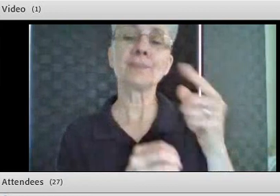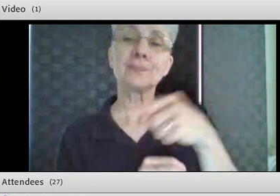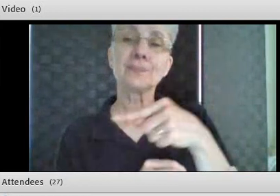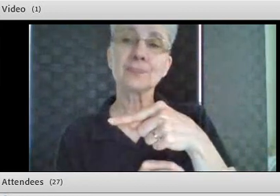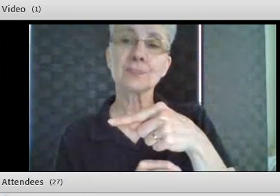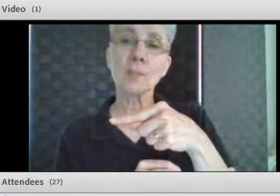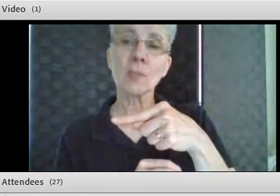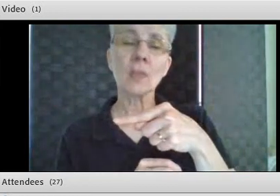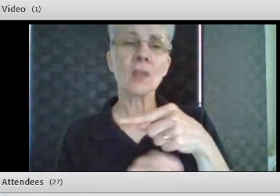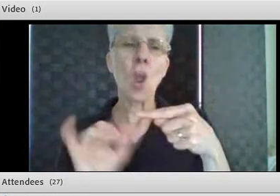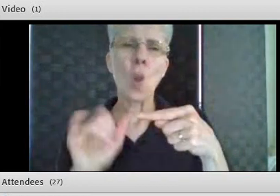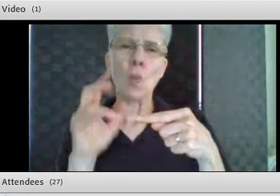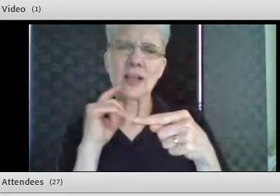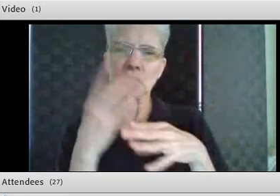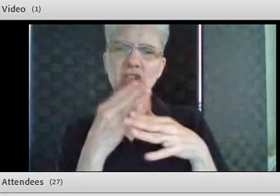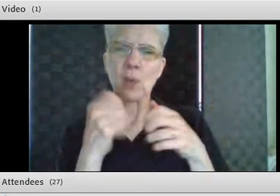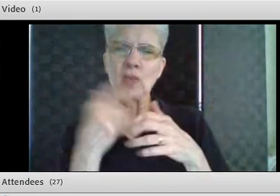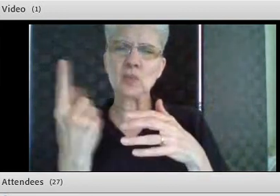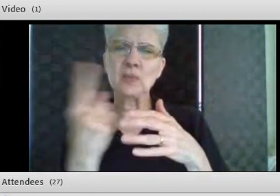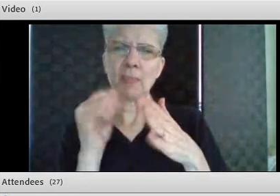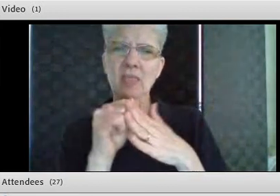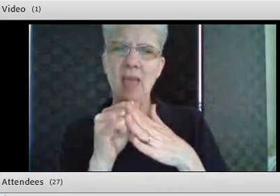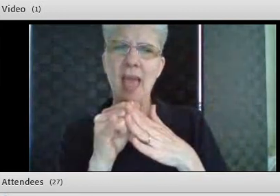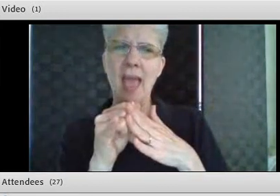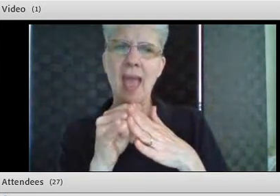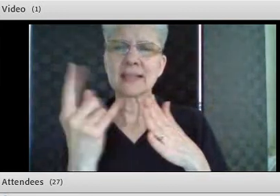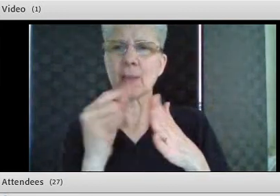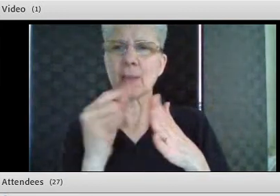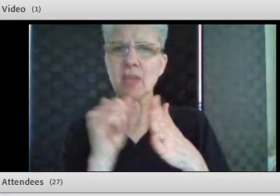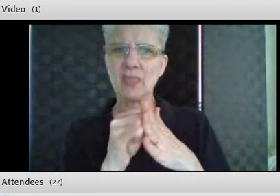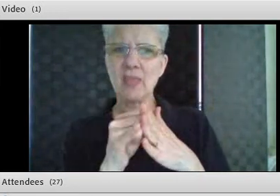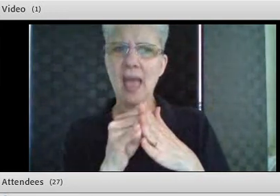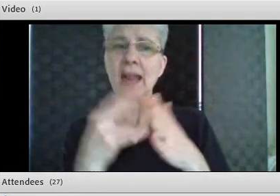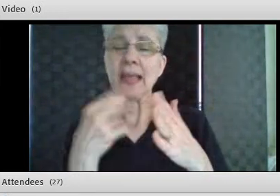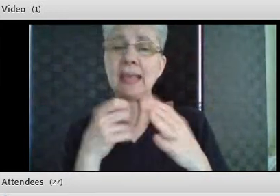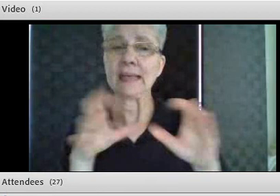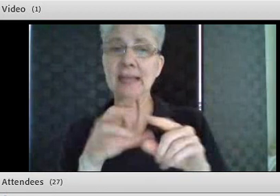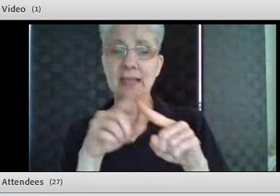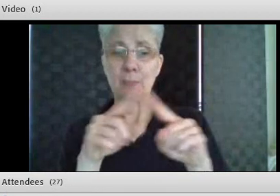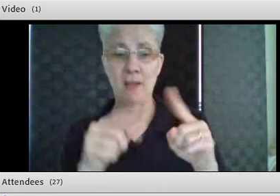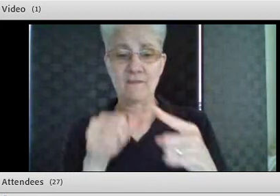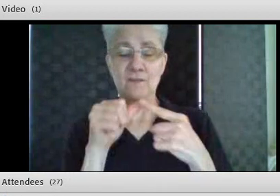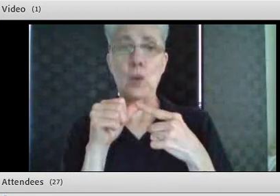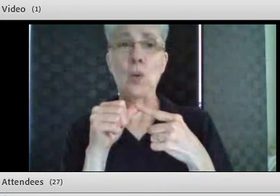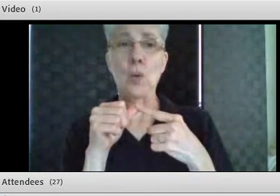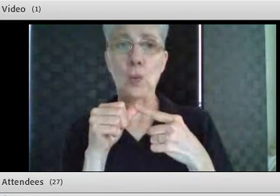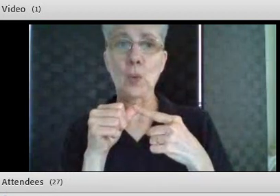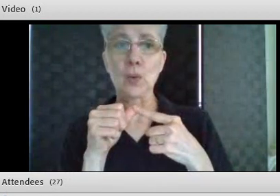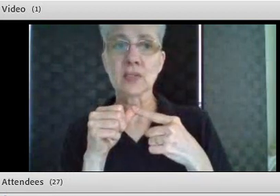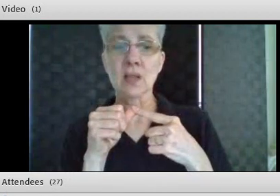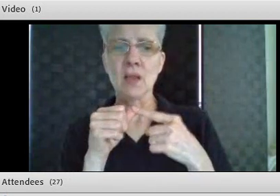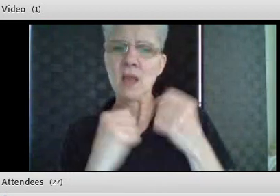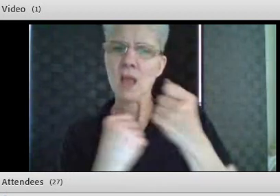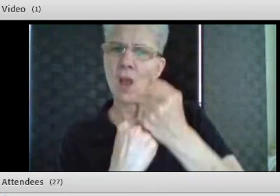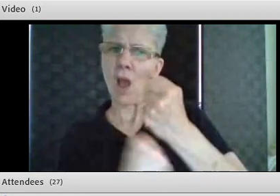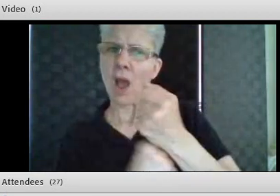they have really specific purposes for doing so. Hilary: Okay, so now Ryan is going to share with you